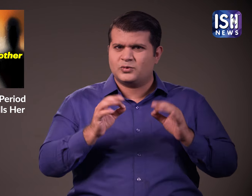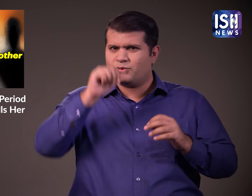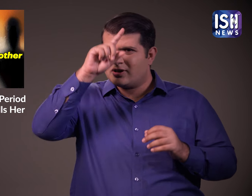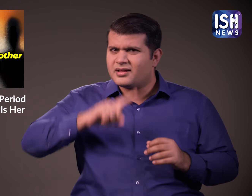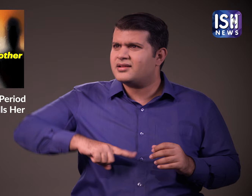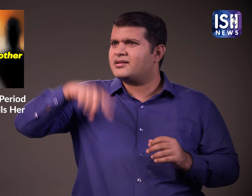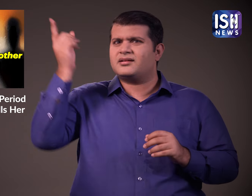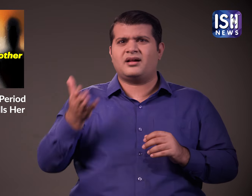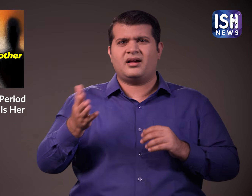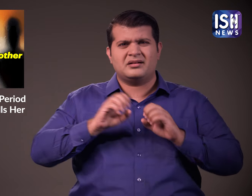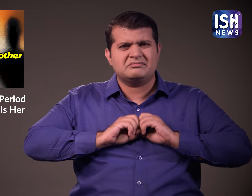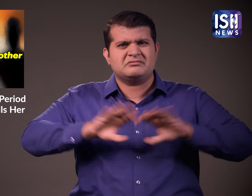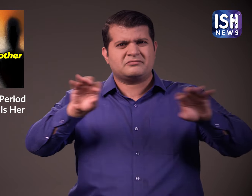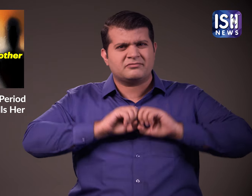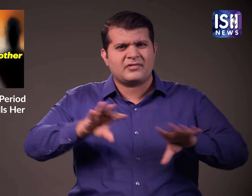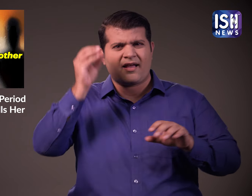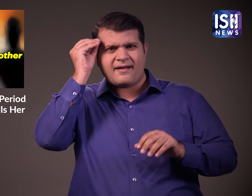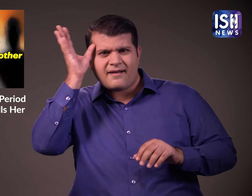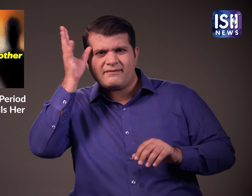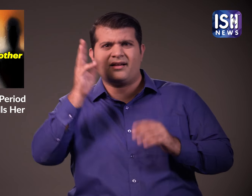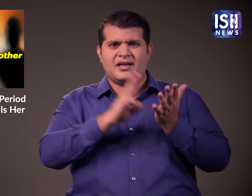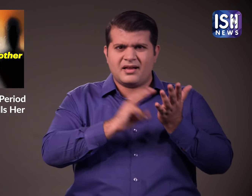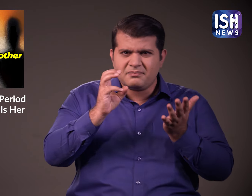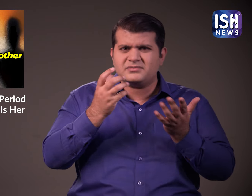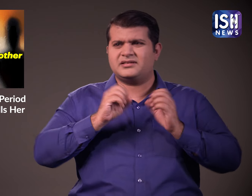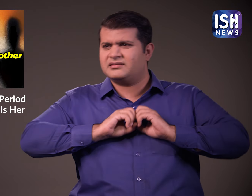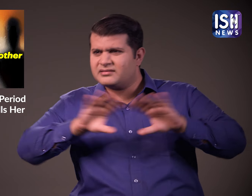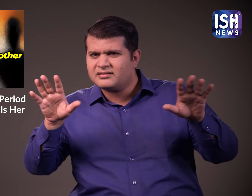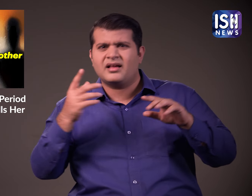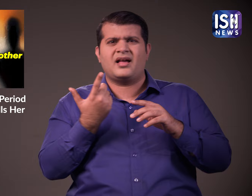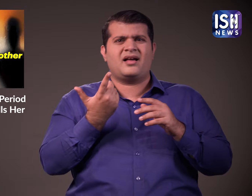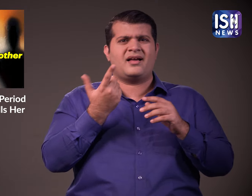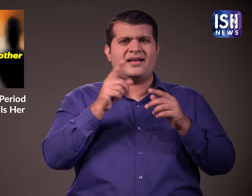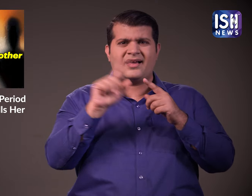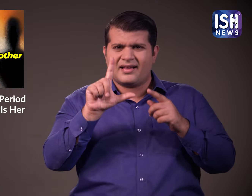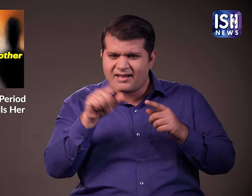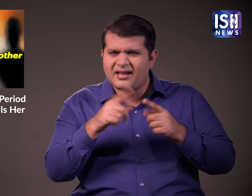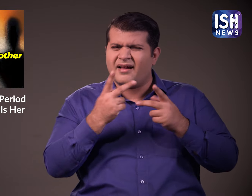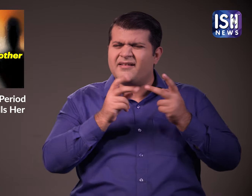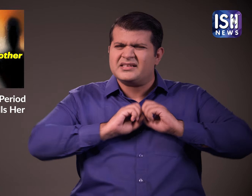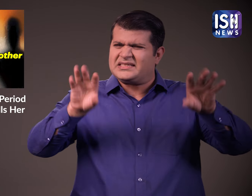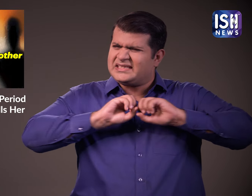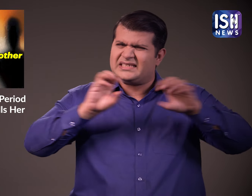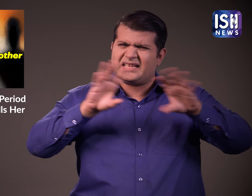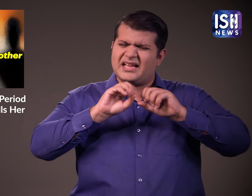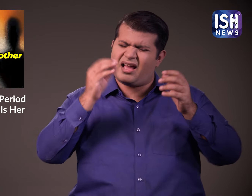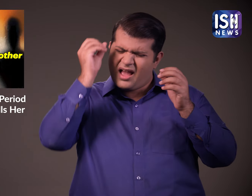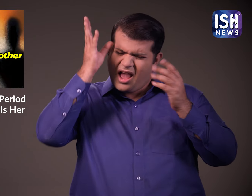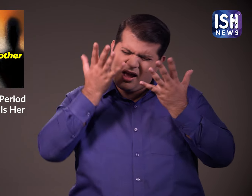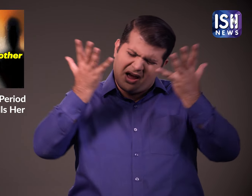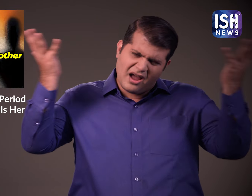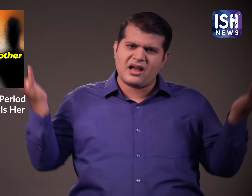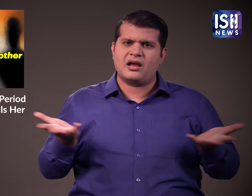While today there is a lot of debate around menstrual and sexual awareness,